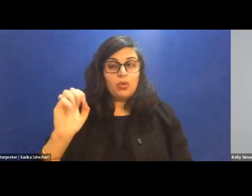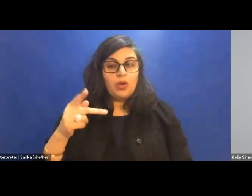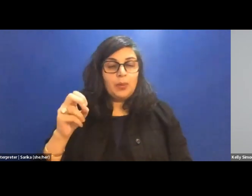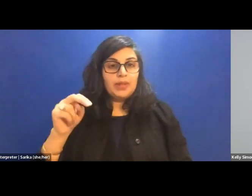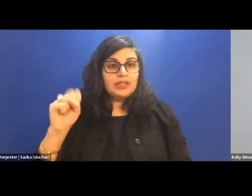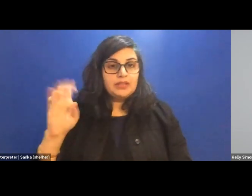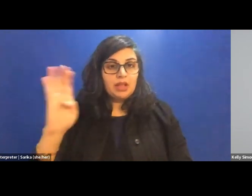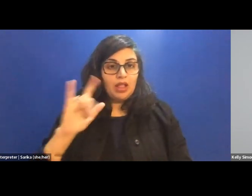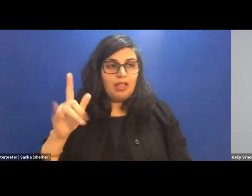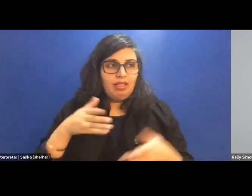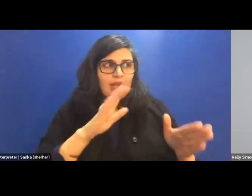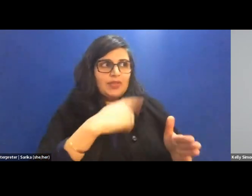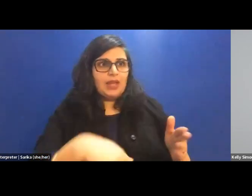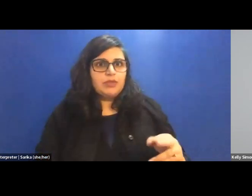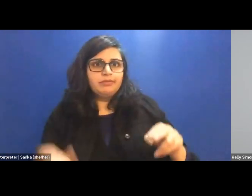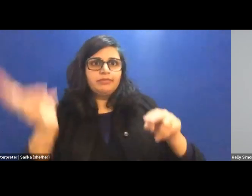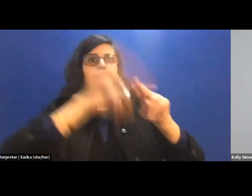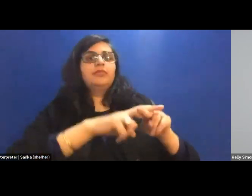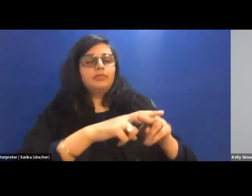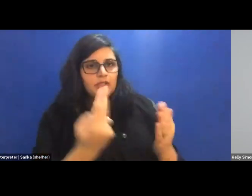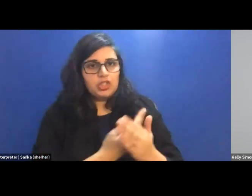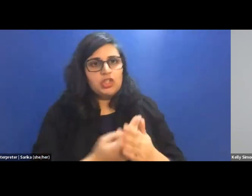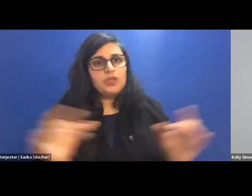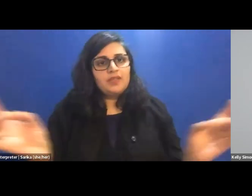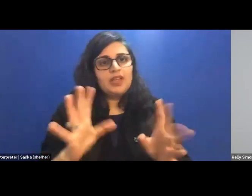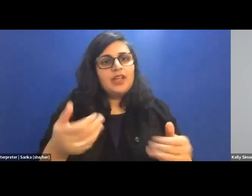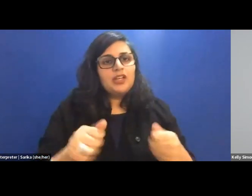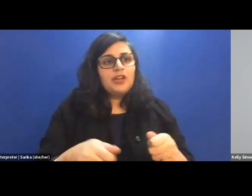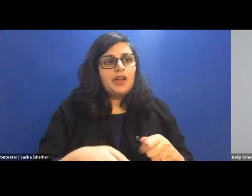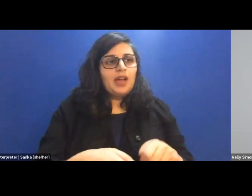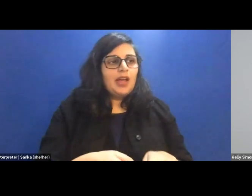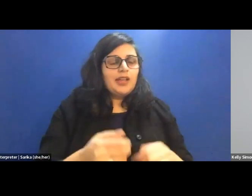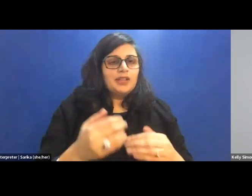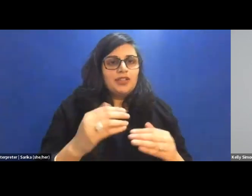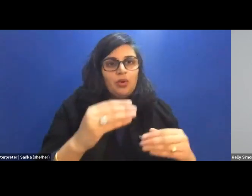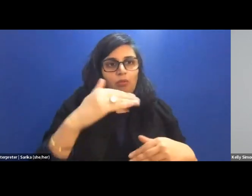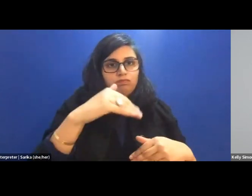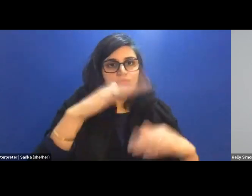loophole and limits to the application of this weapon's bill that